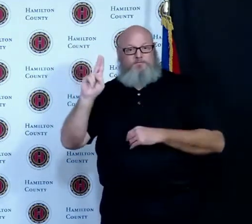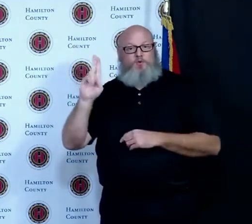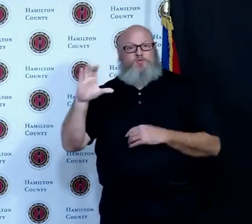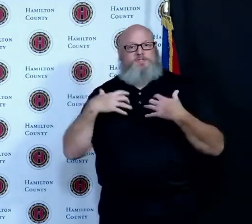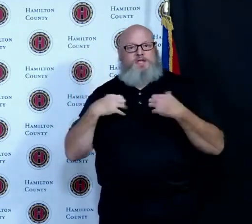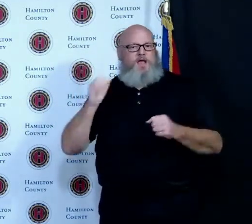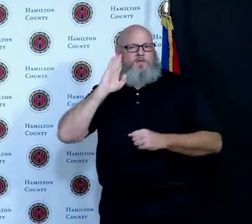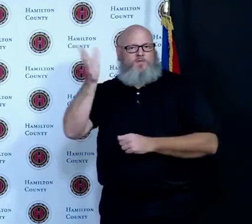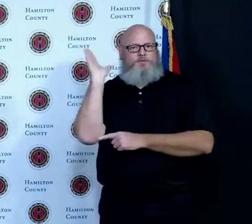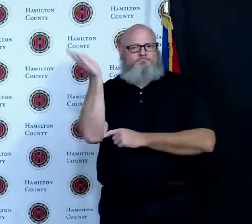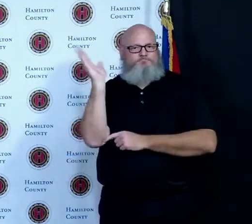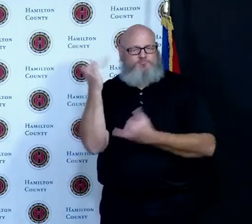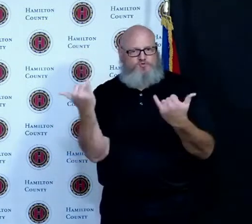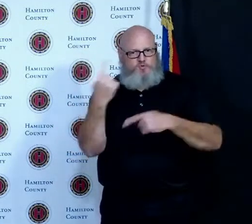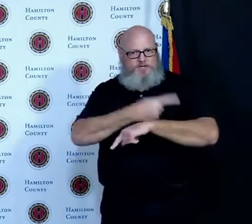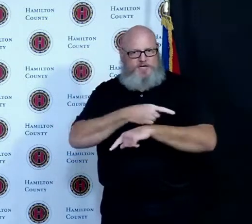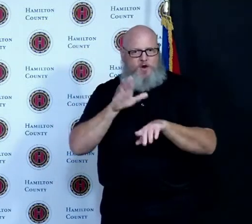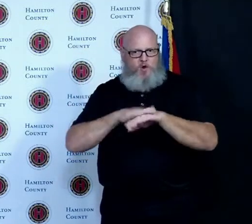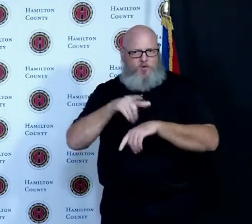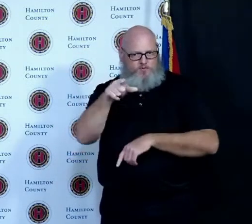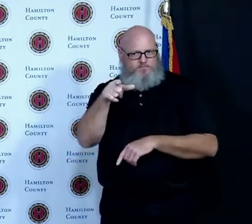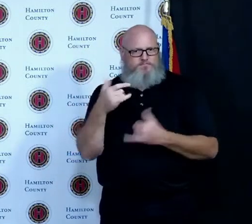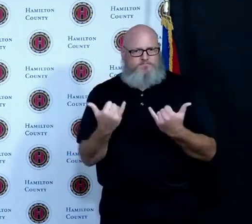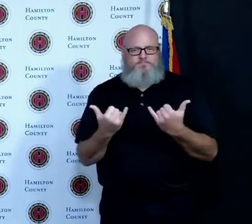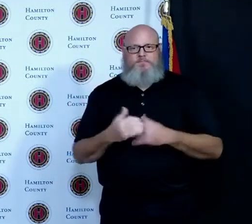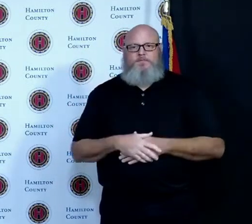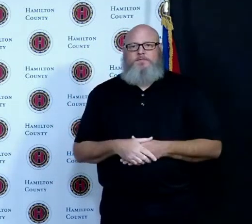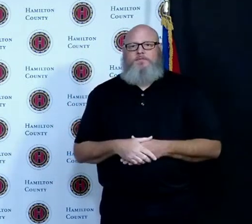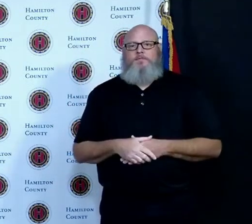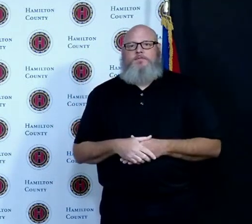there's a lot going on in the world of vaccines and we're going to try to